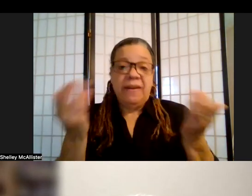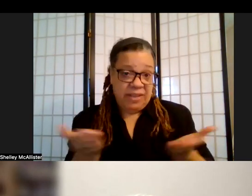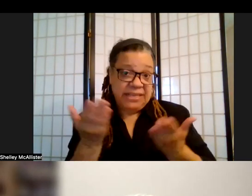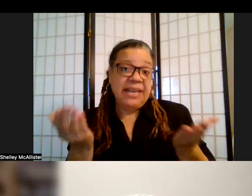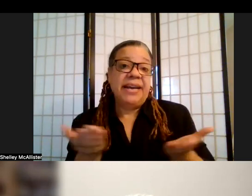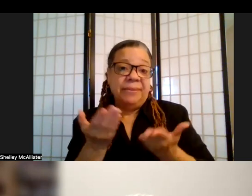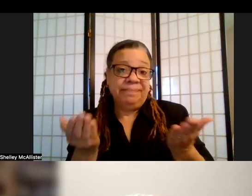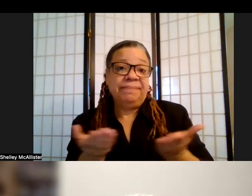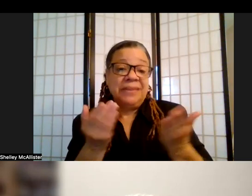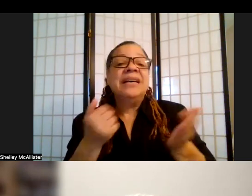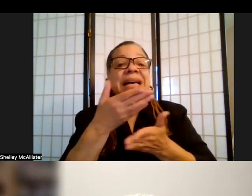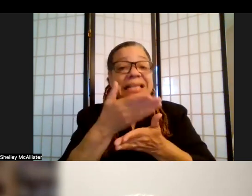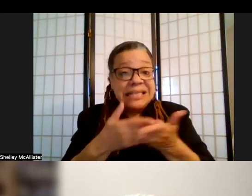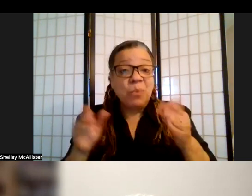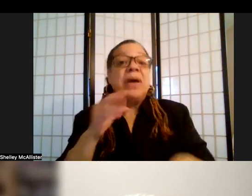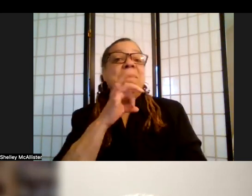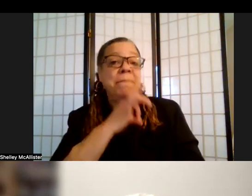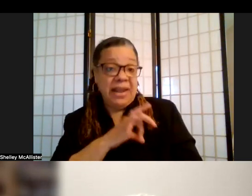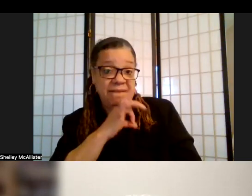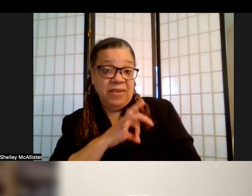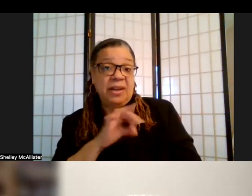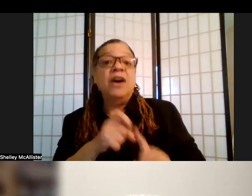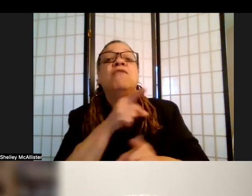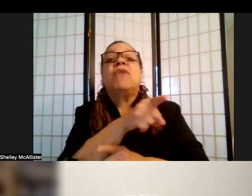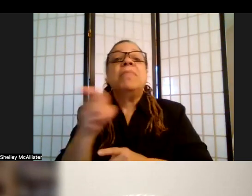in in some ways benefiting from their kindness, from their generosity,